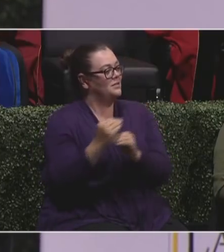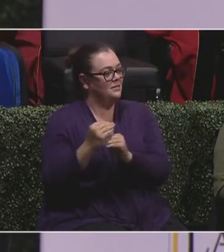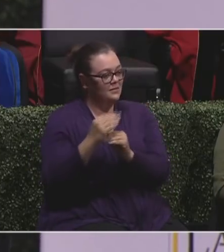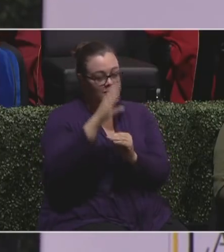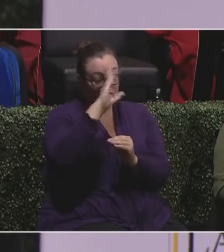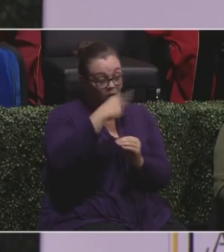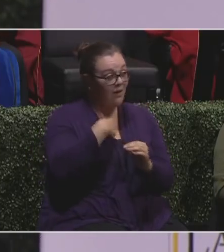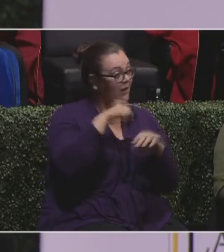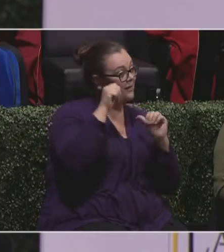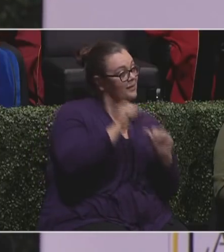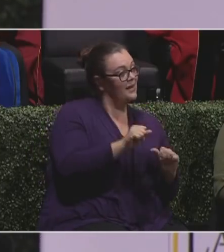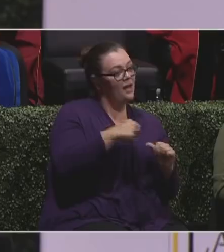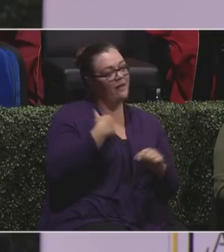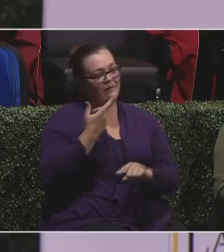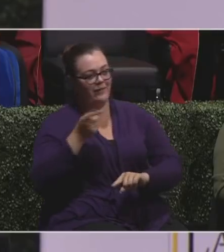GUTSY ABOUT IT, ULTIMATELY TO SUCCESS.